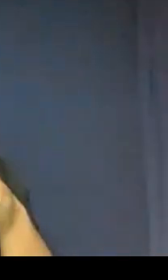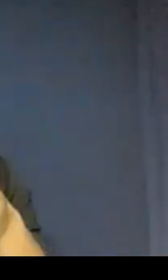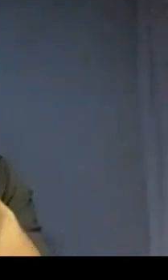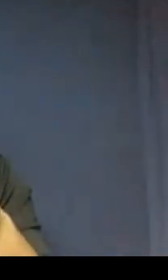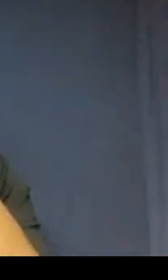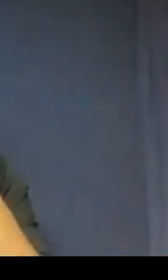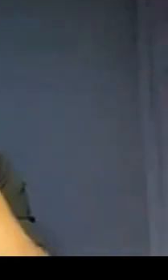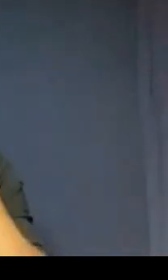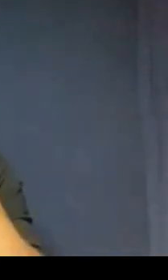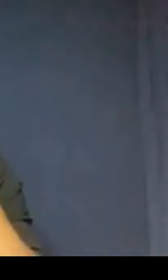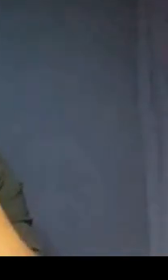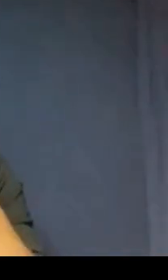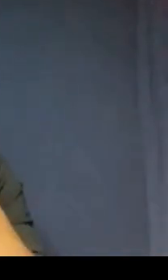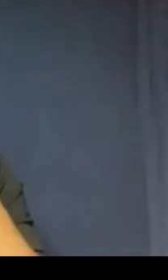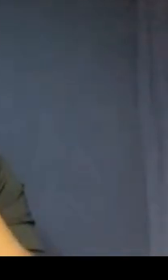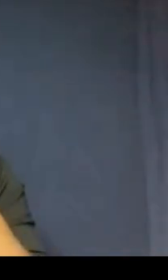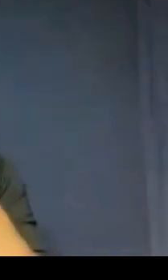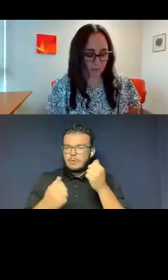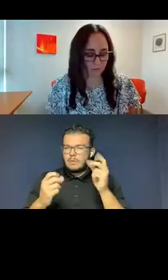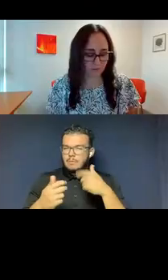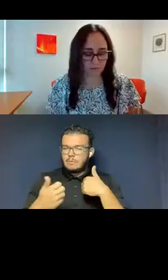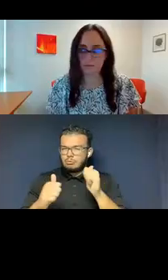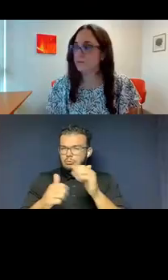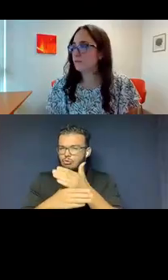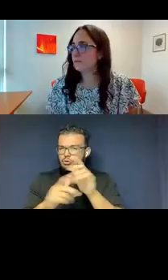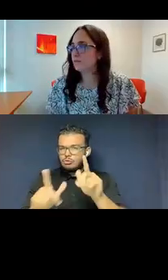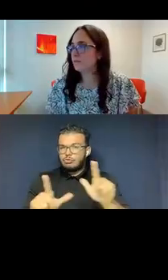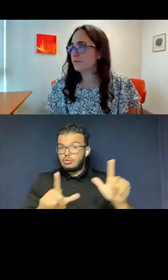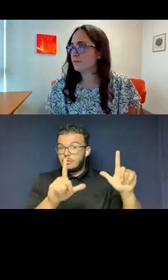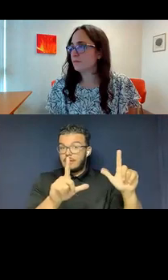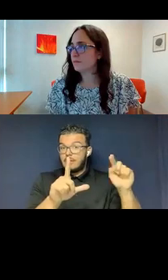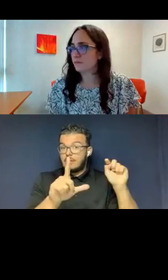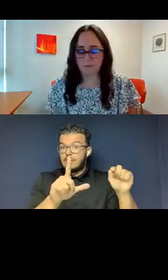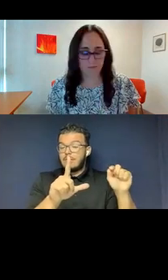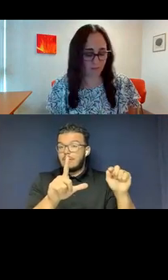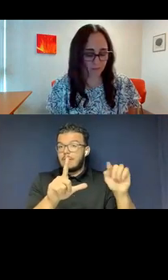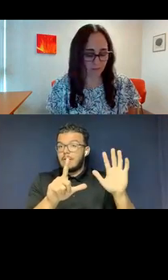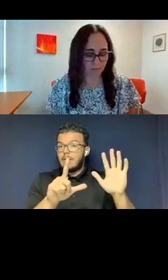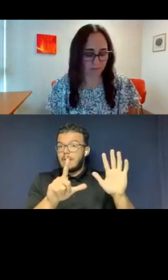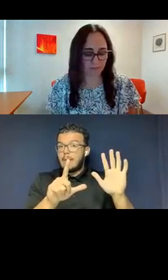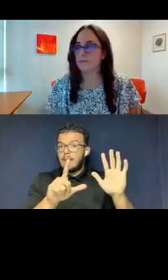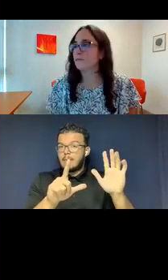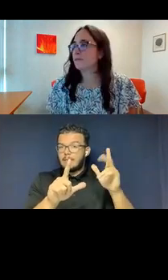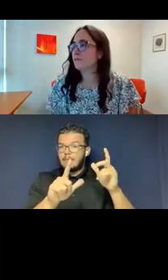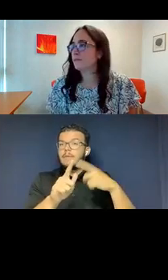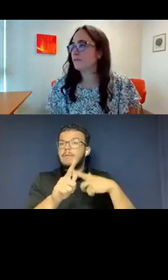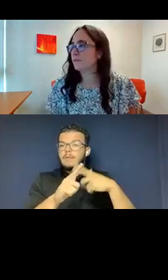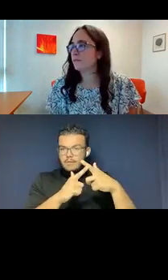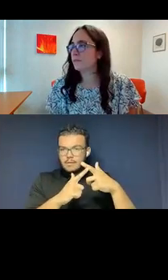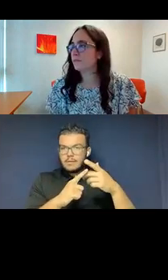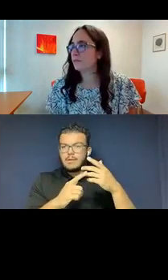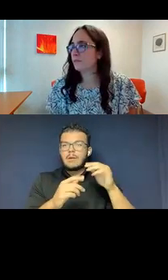I will screenshare this. And then I will open our PowerPoint.